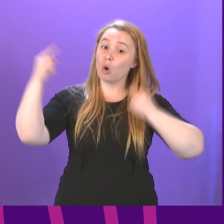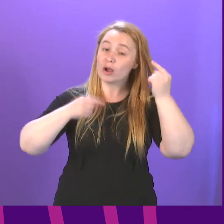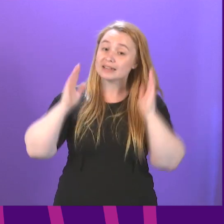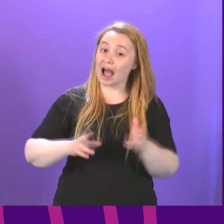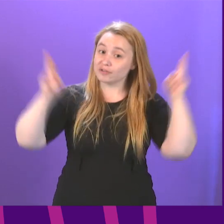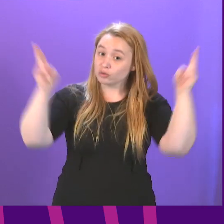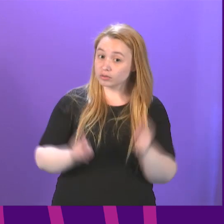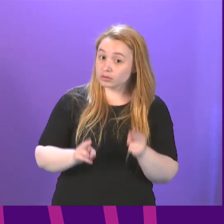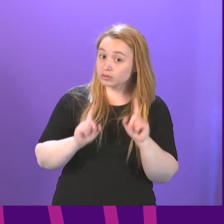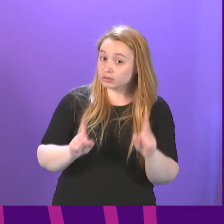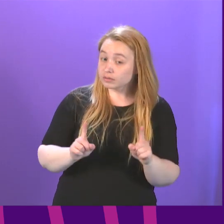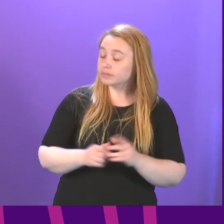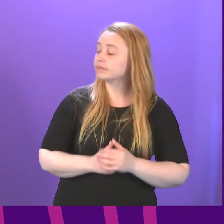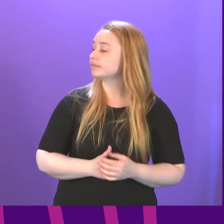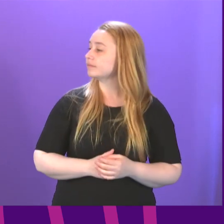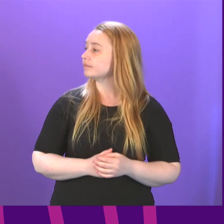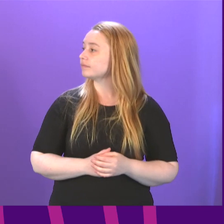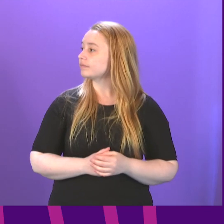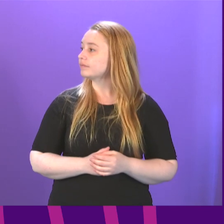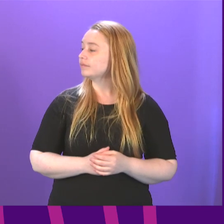Roseanna Cunningham: I am glad that Mark Ruskell considers that